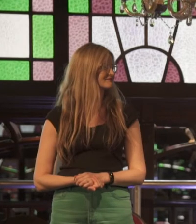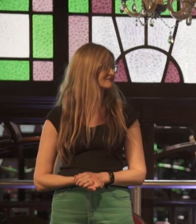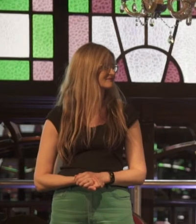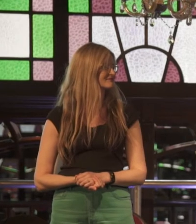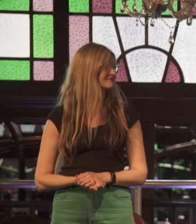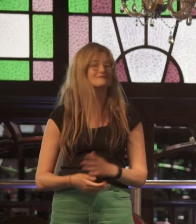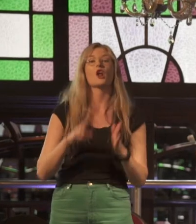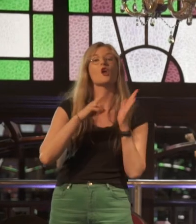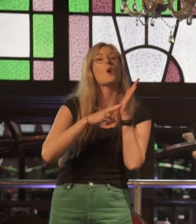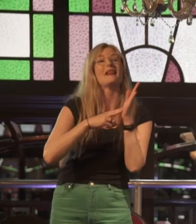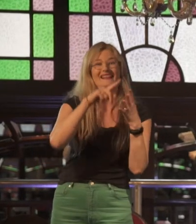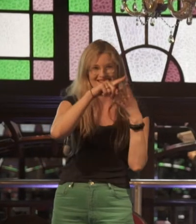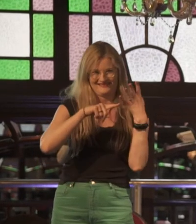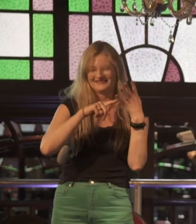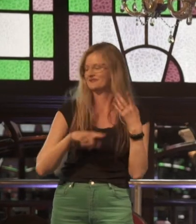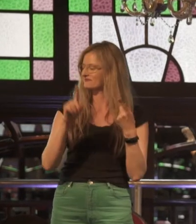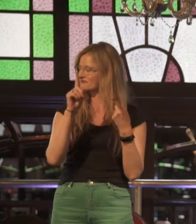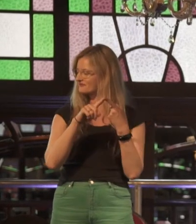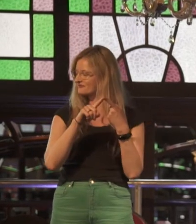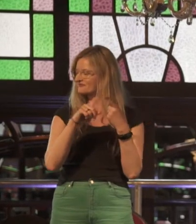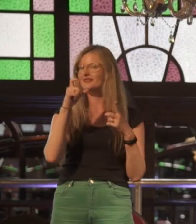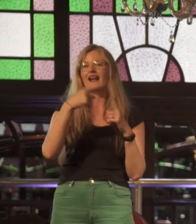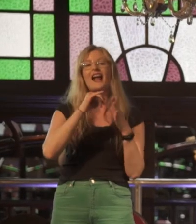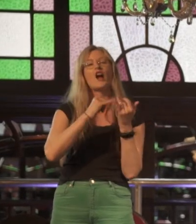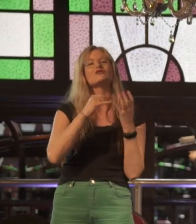The nominees are: Cerys Bradley: Sportsperson.